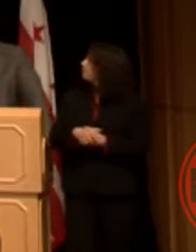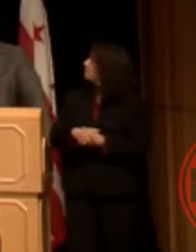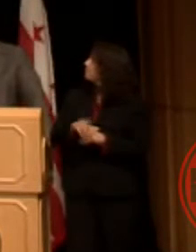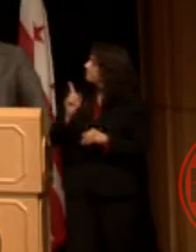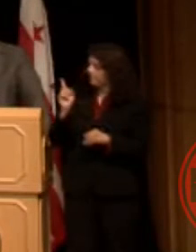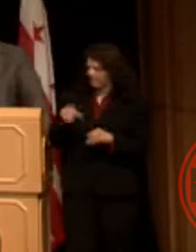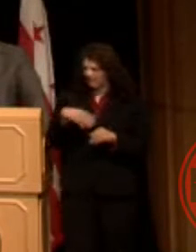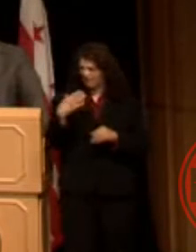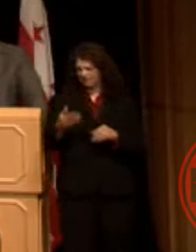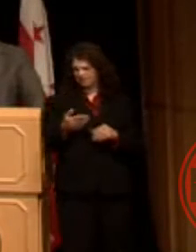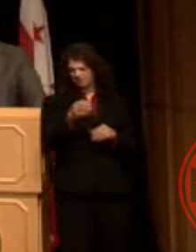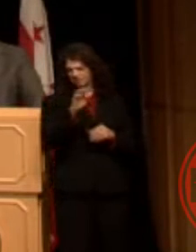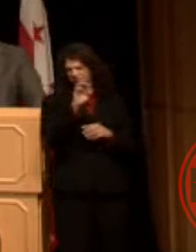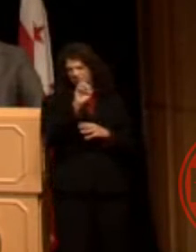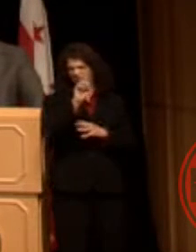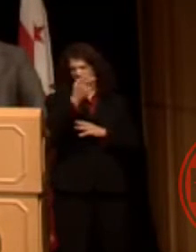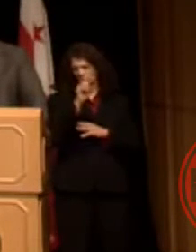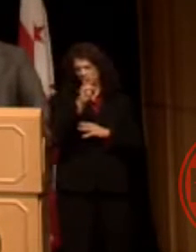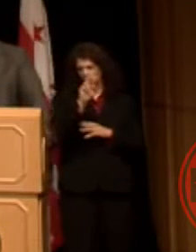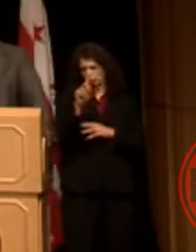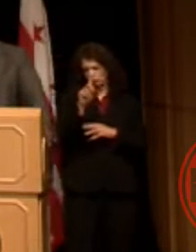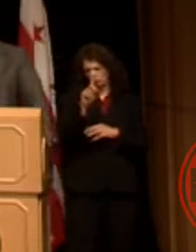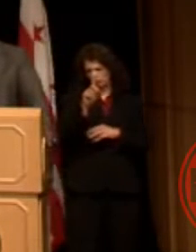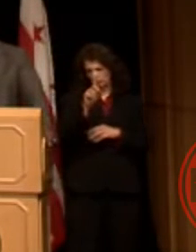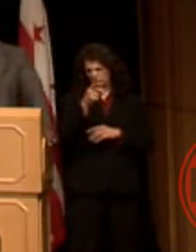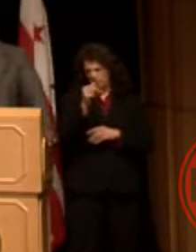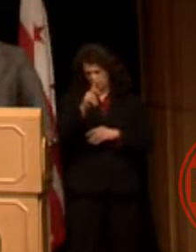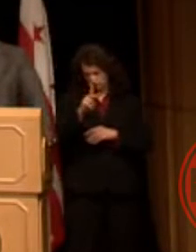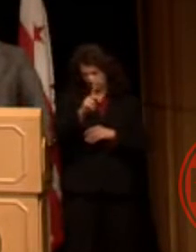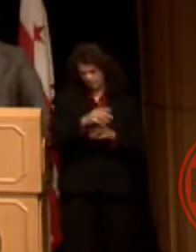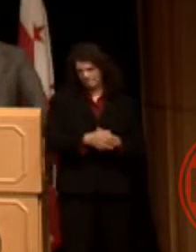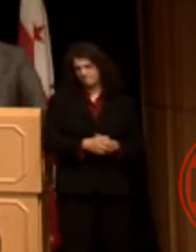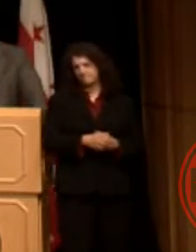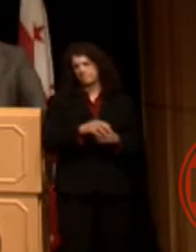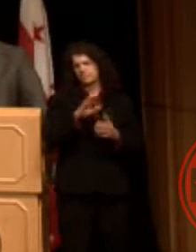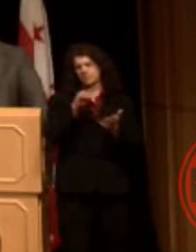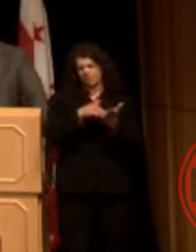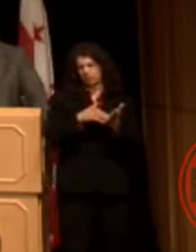CENTER IS LOCATED IN WARD 5 JUST NORTH OF RHODE ISLAND AVENUE.